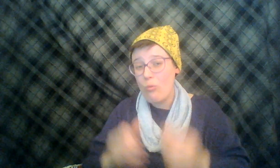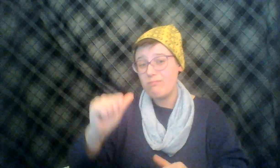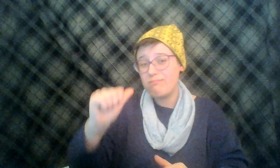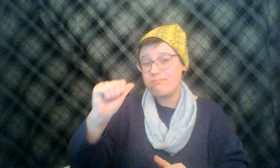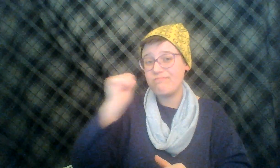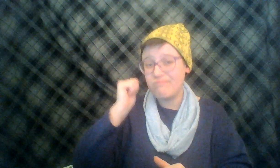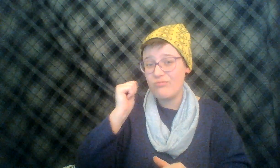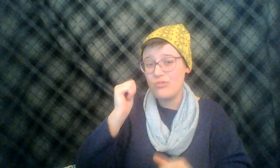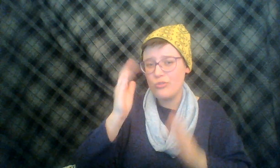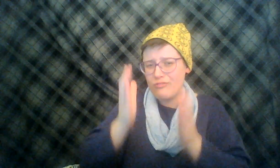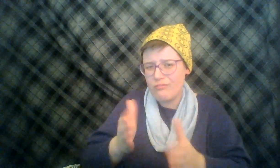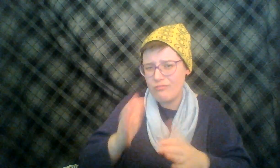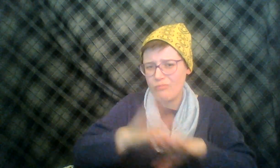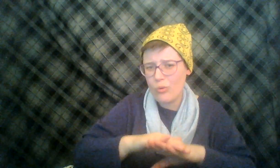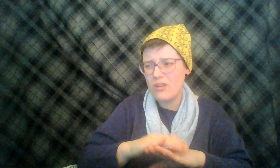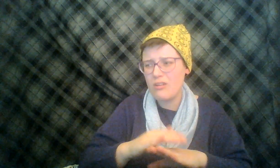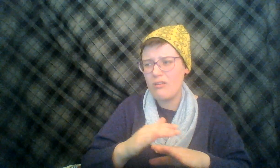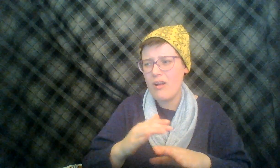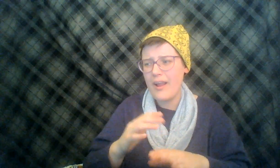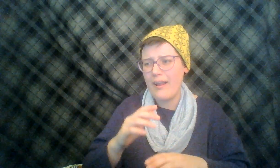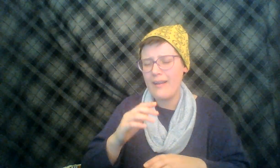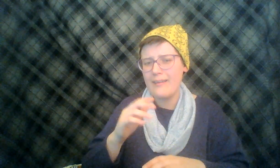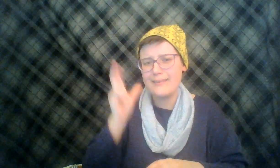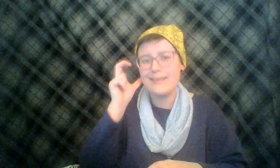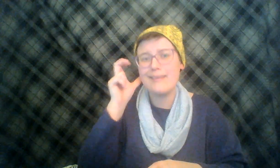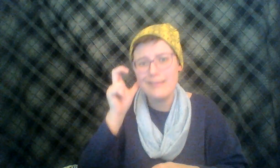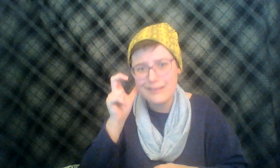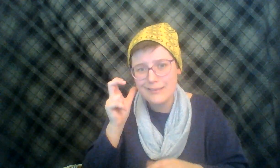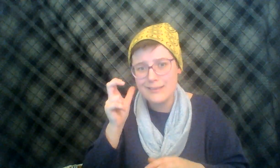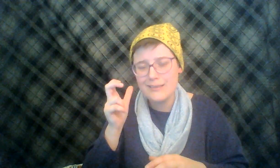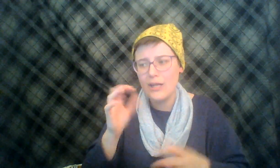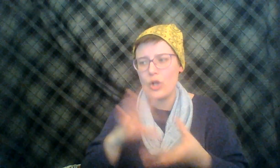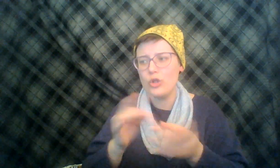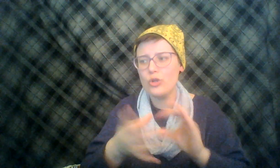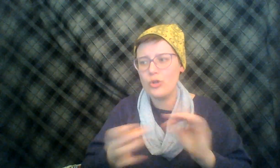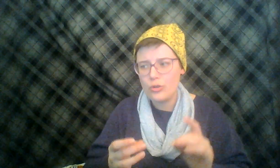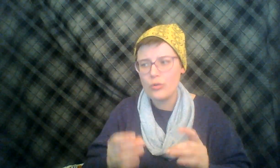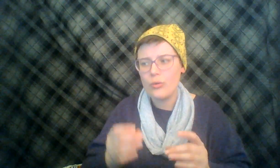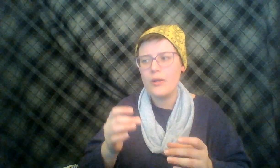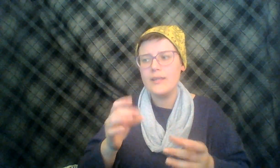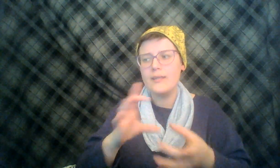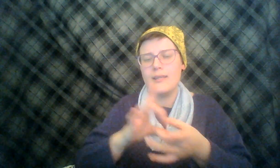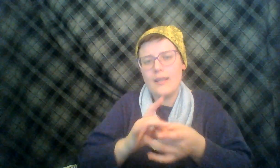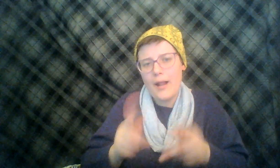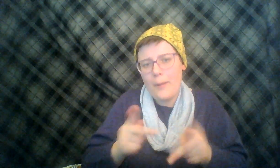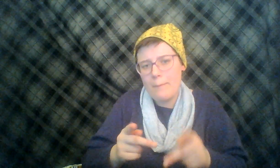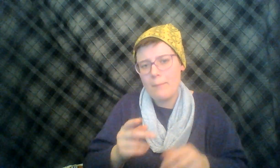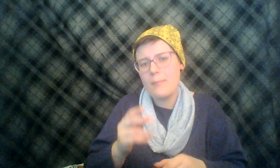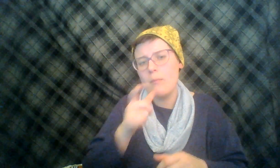is this refusal to center narratives